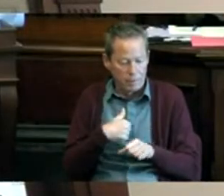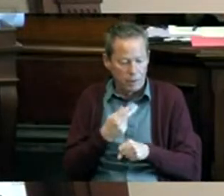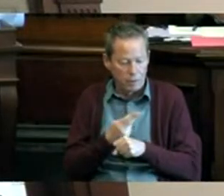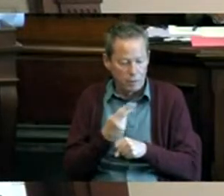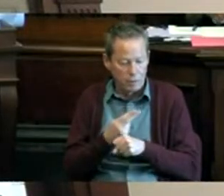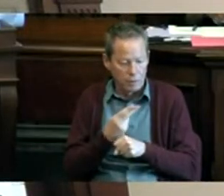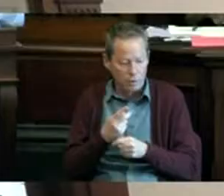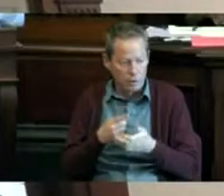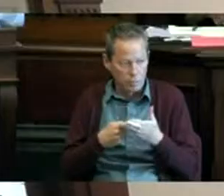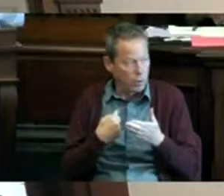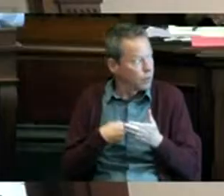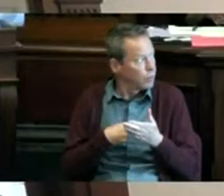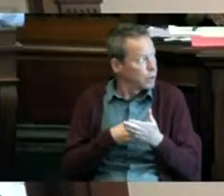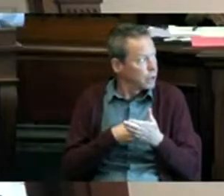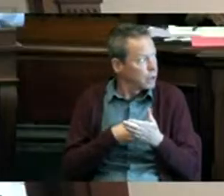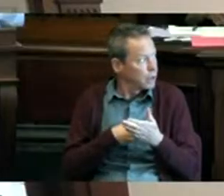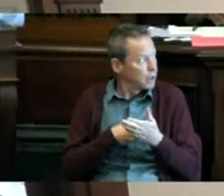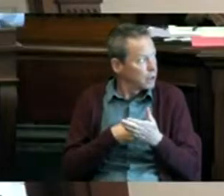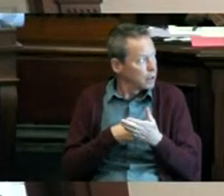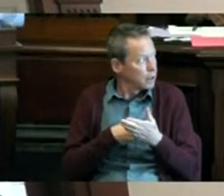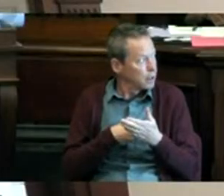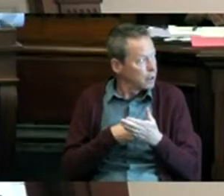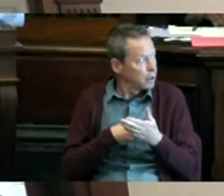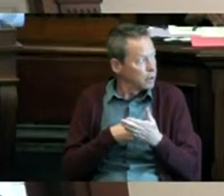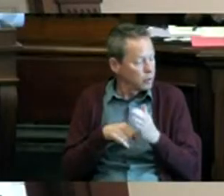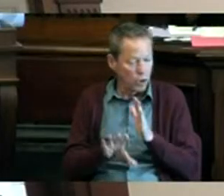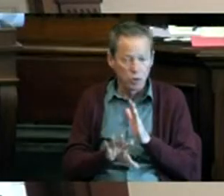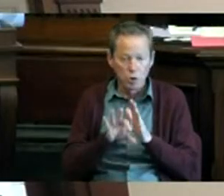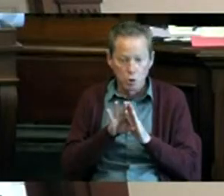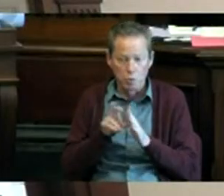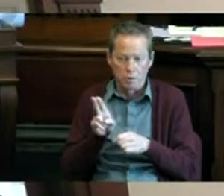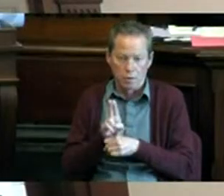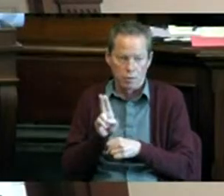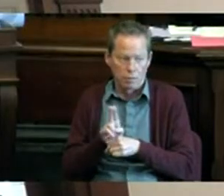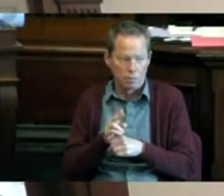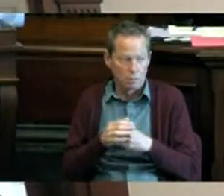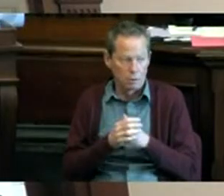record, this particular process